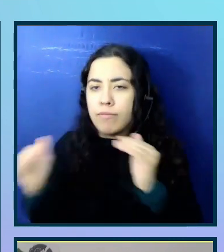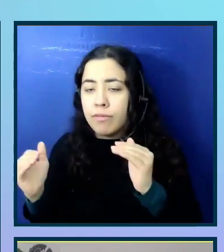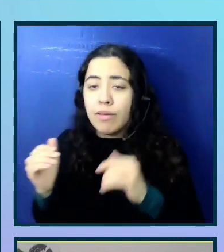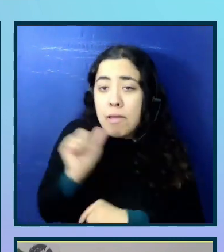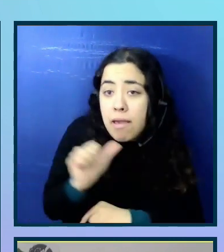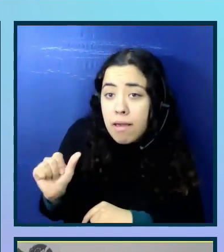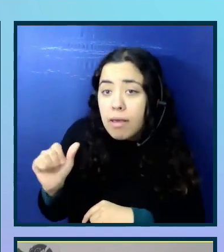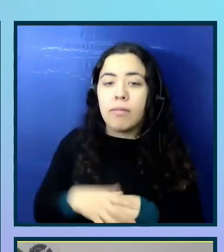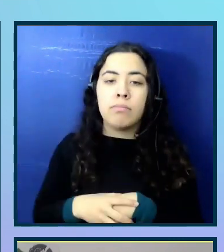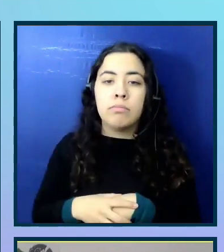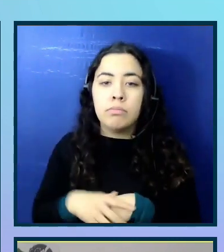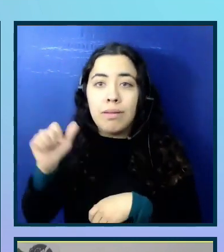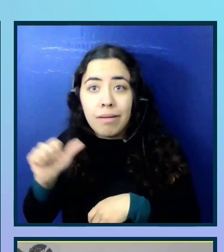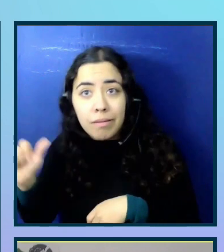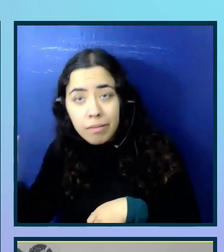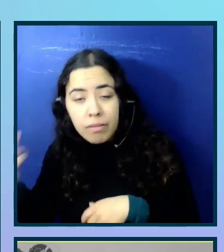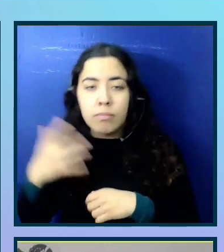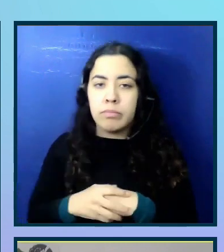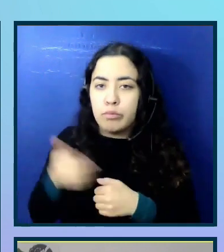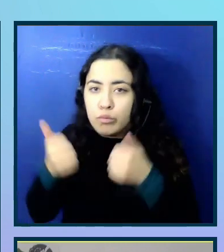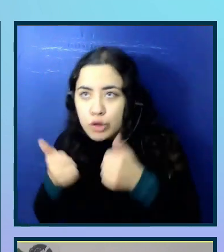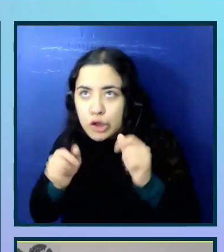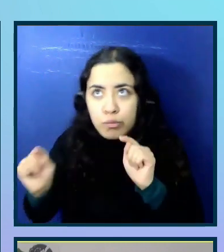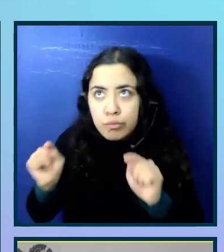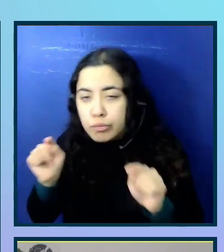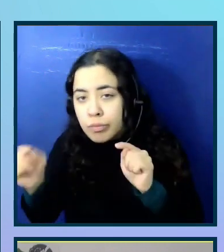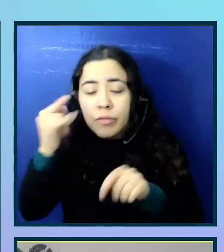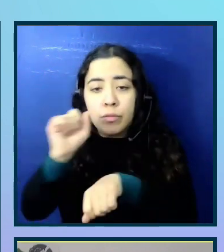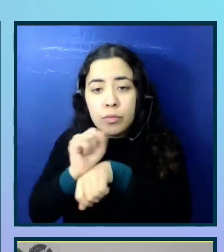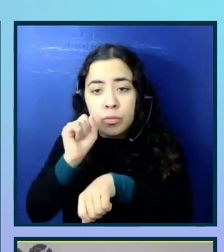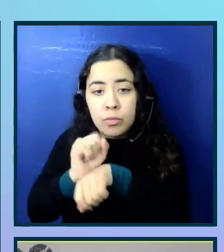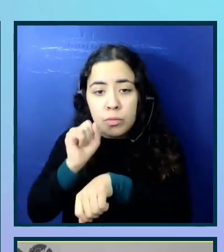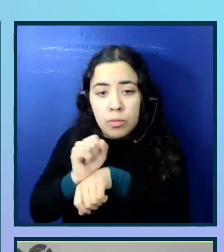or double A target. Also, if you work in a (mumbles) those people can add accessibility